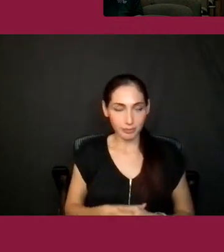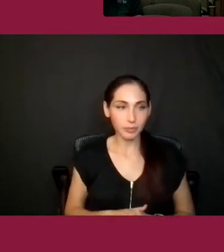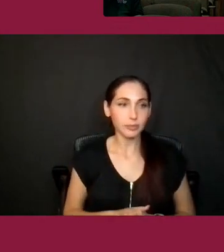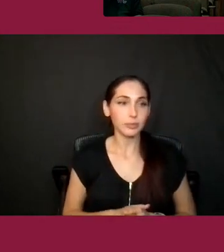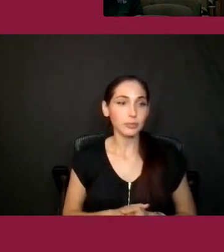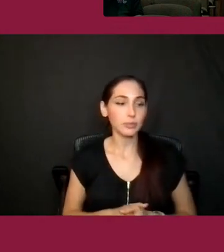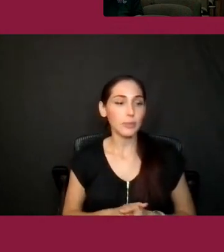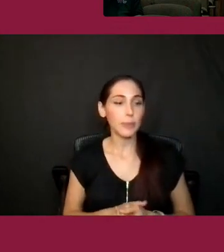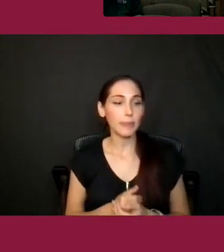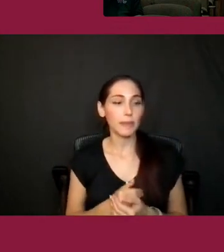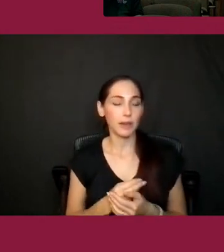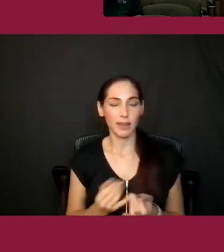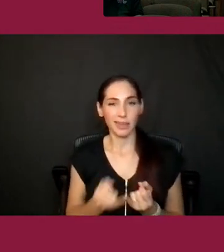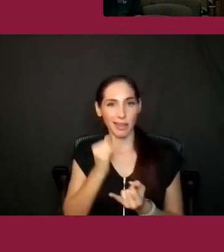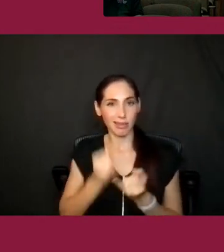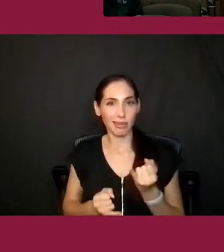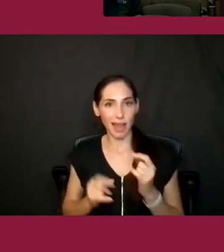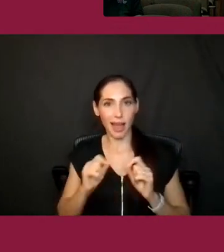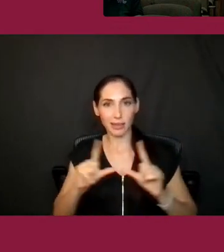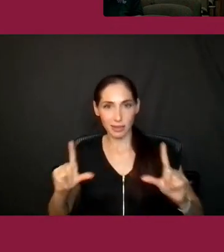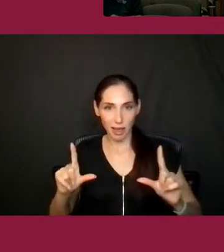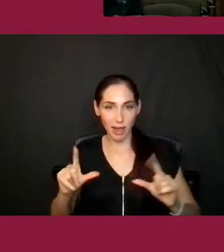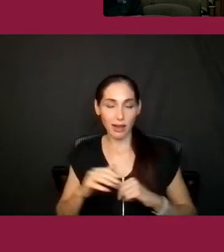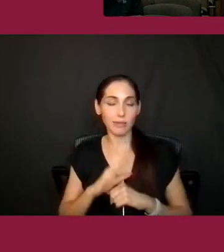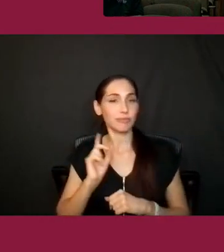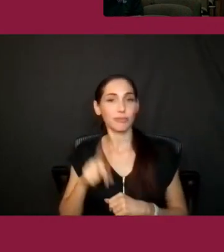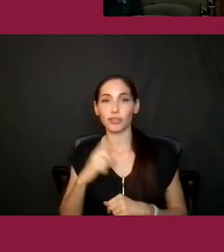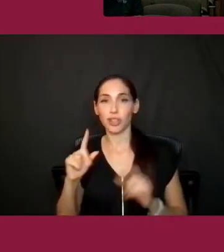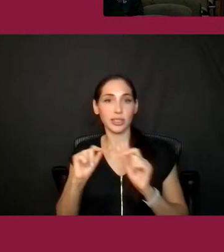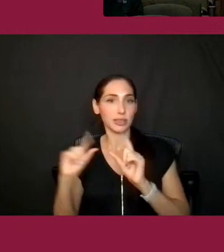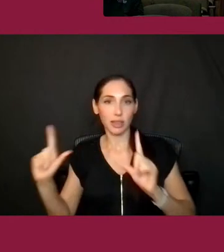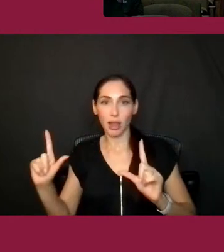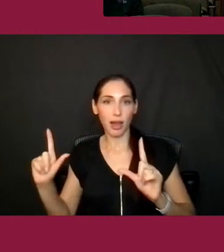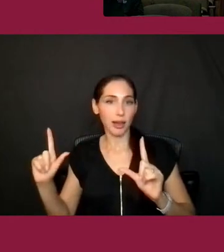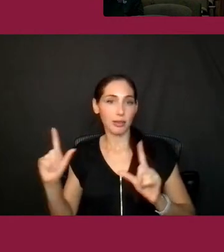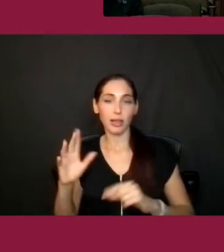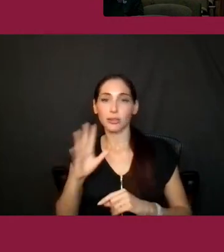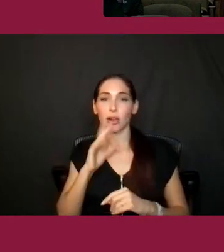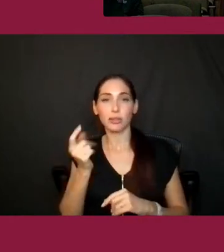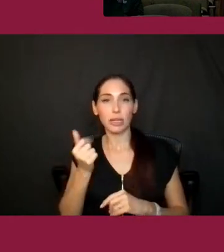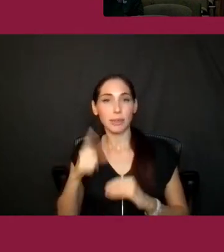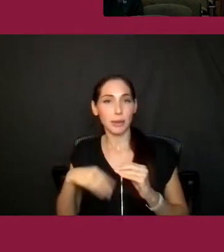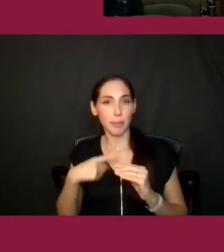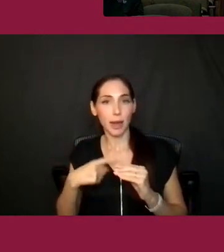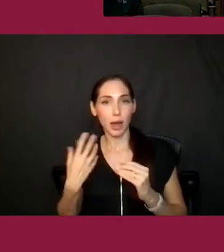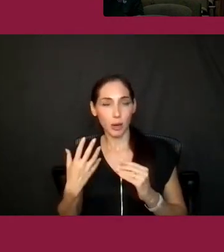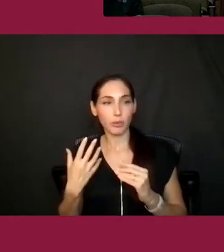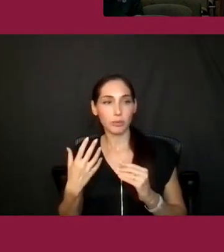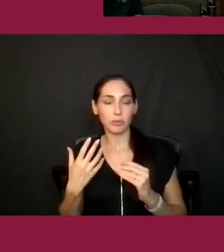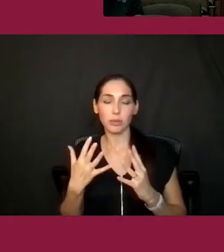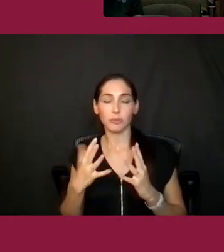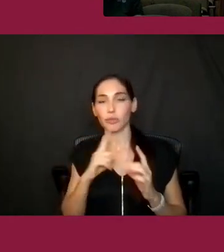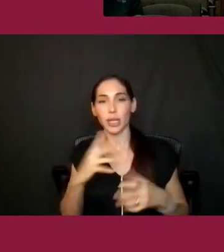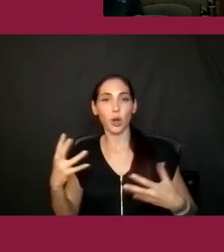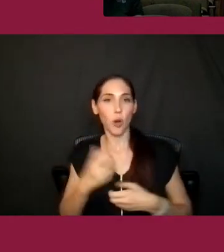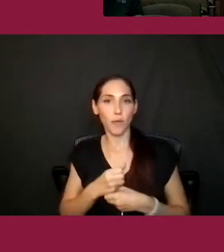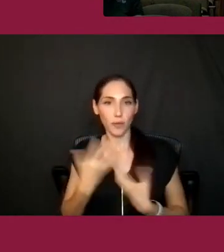Um, this last slide is really just a slide that talks a little bit about the overview of what was covered in the previous slides.